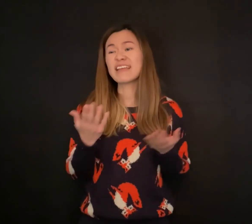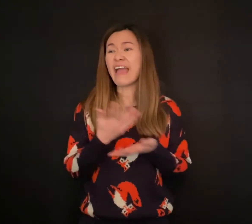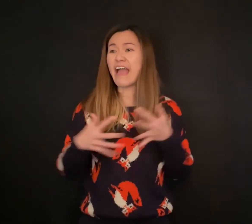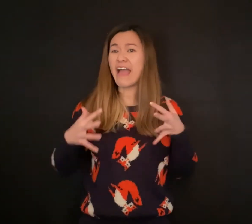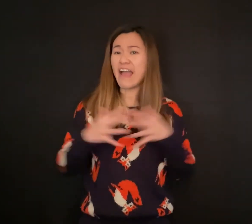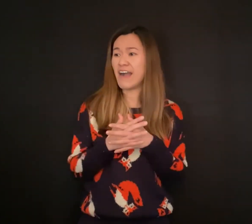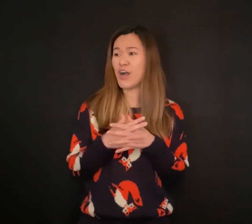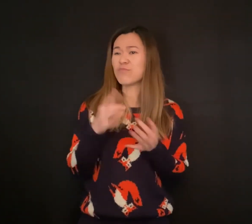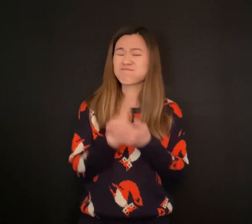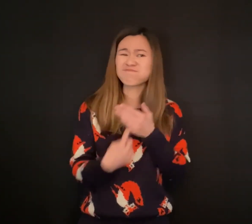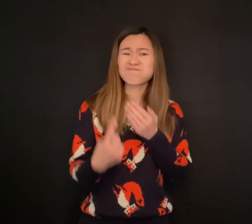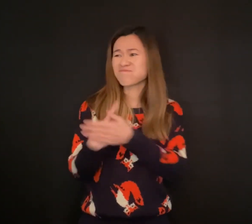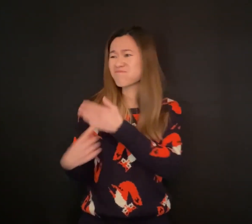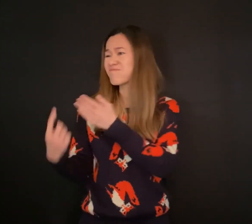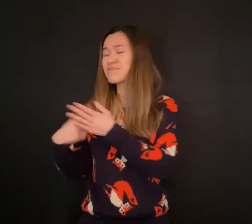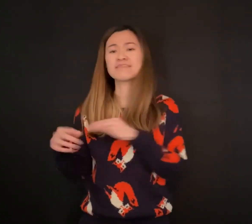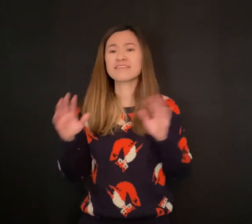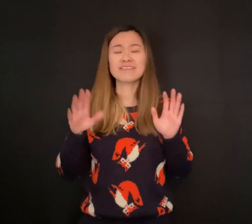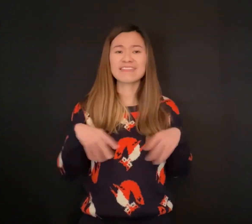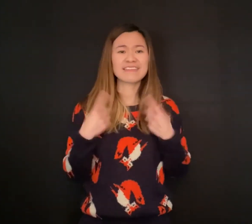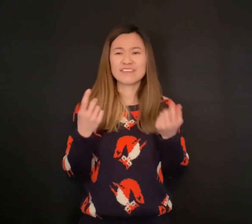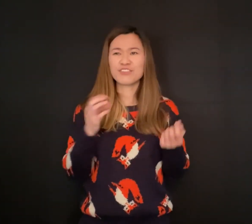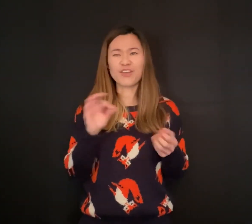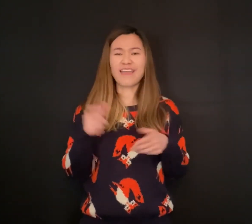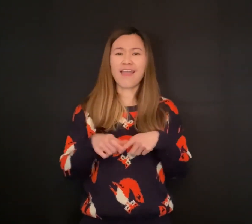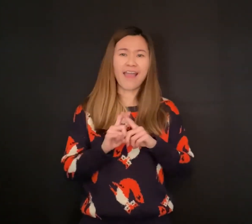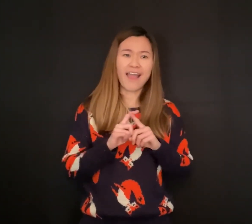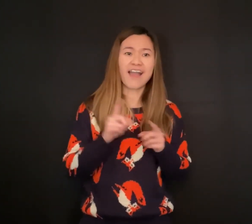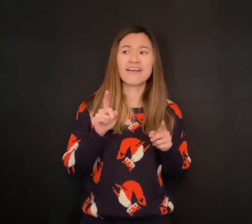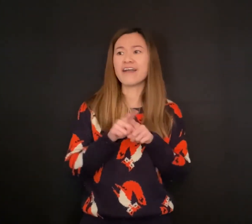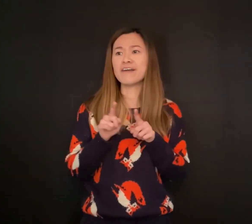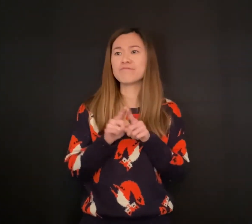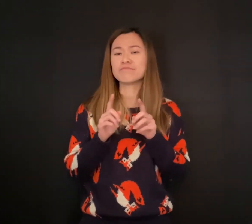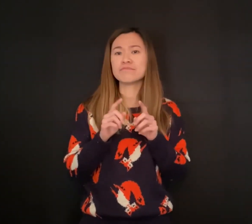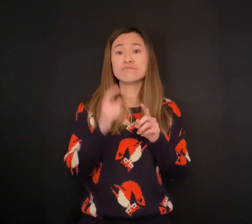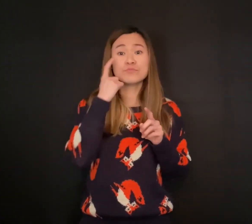Isolation hasn't been that difficult.